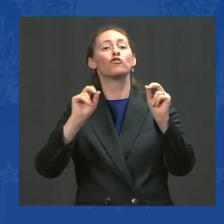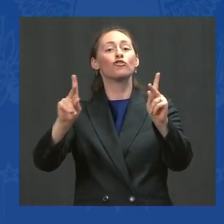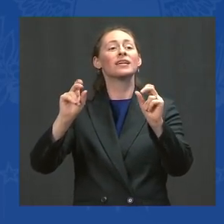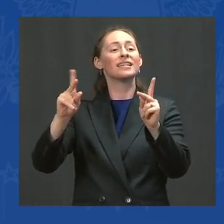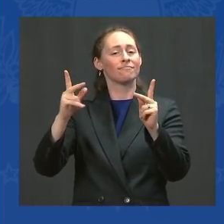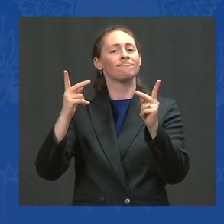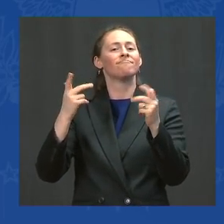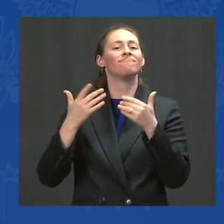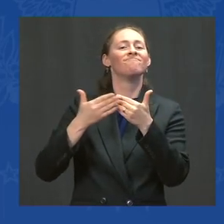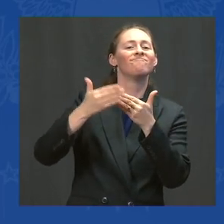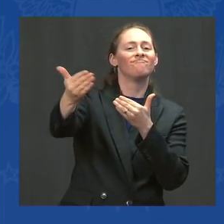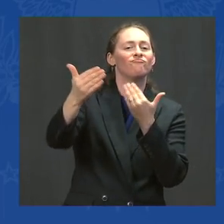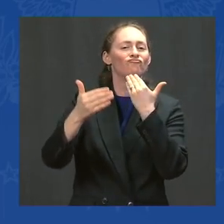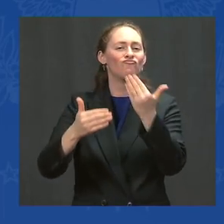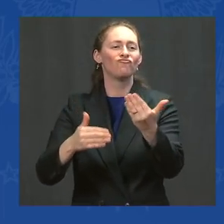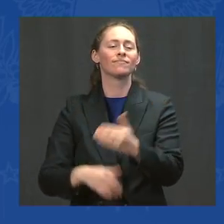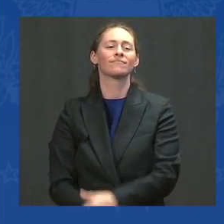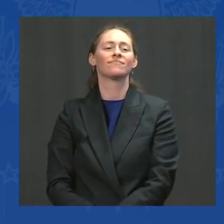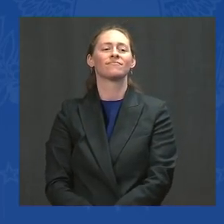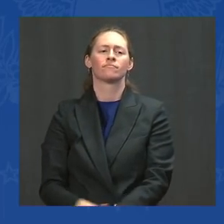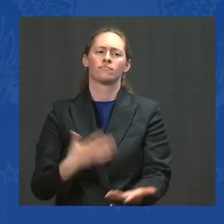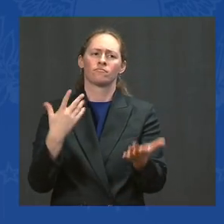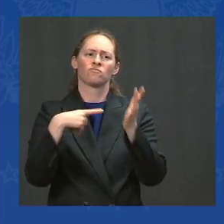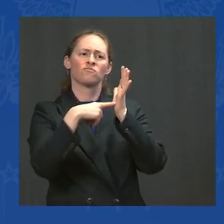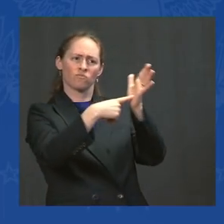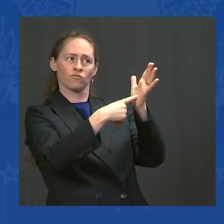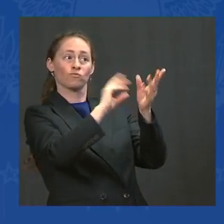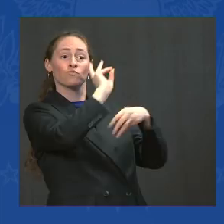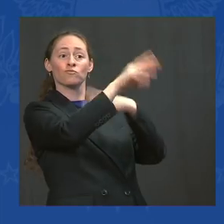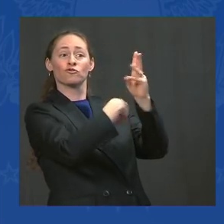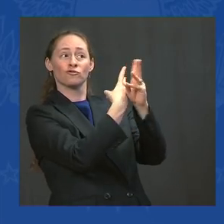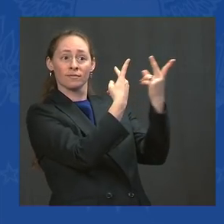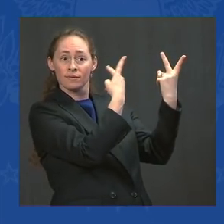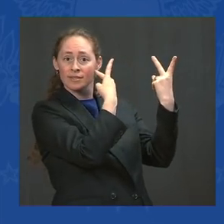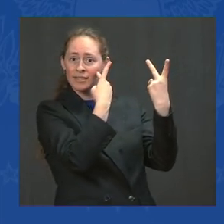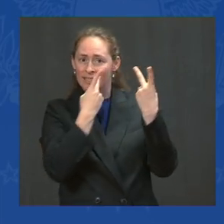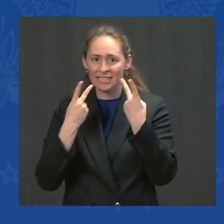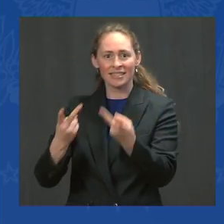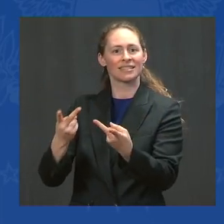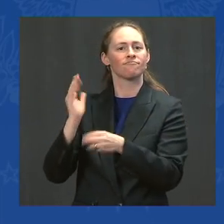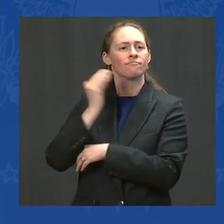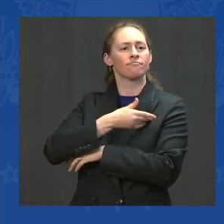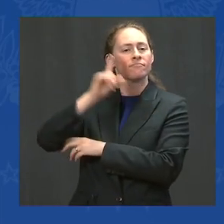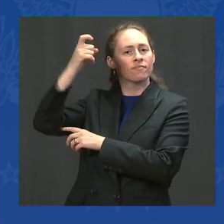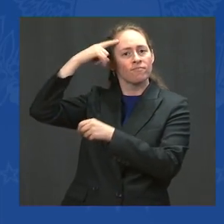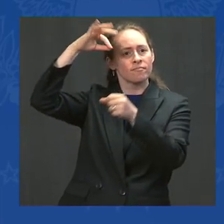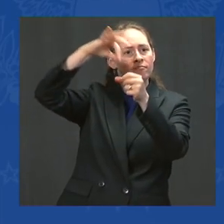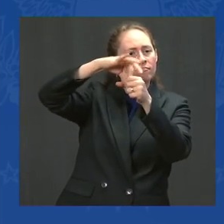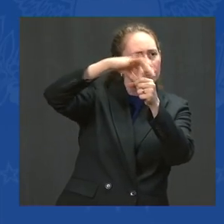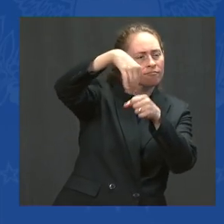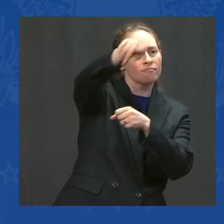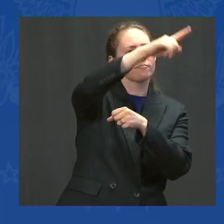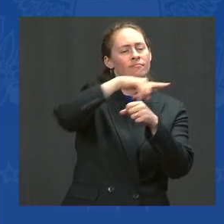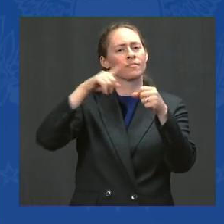And we can show the world that American democracy can deliver for the people. I look forward to continuing to build this economy.